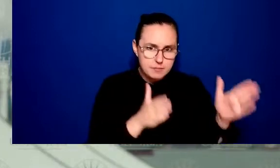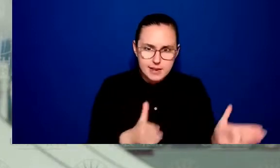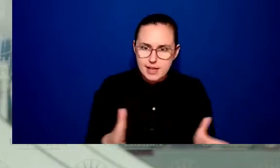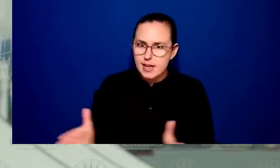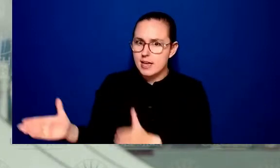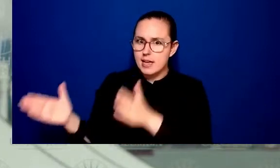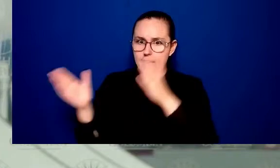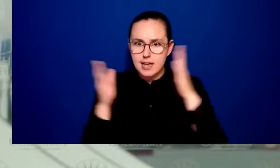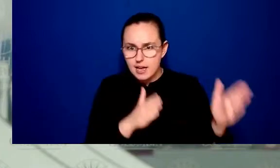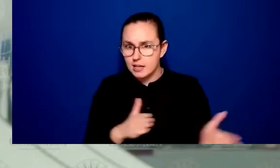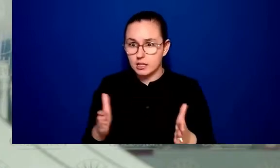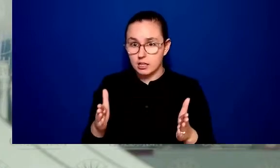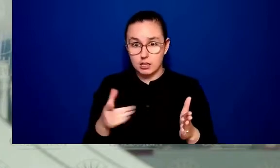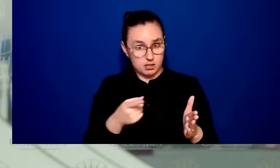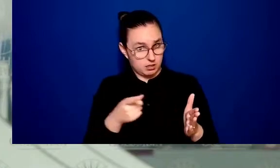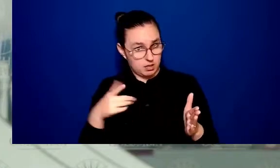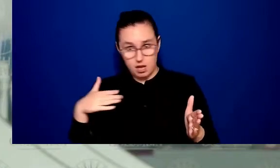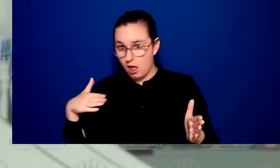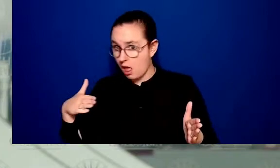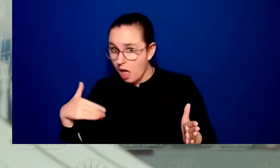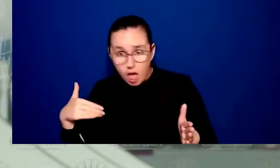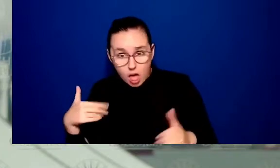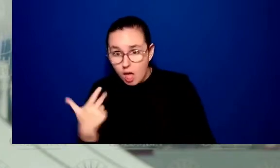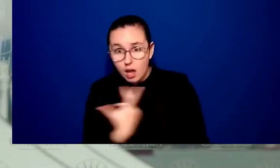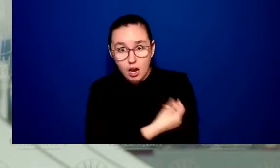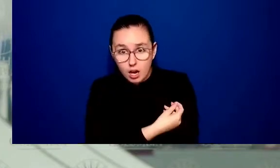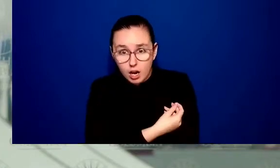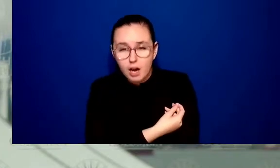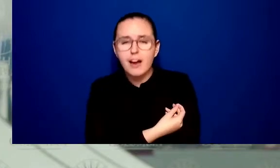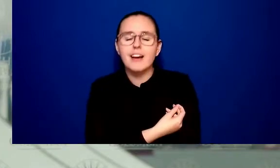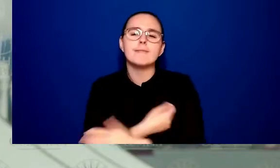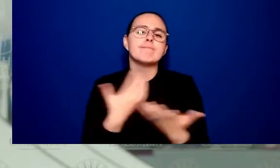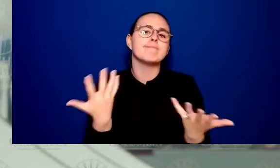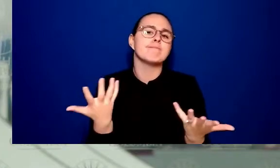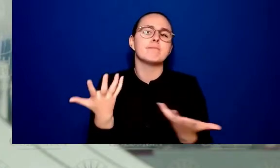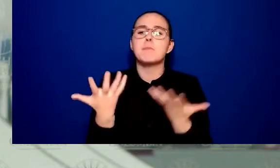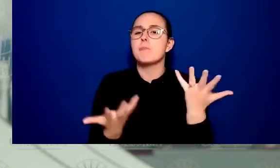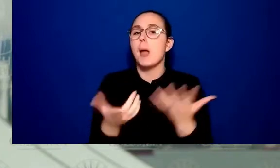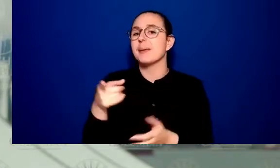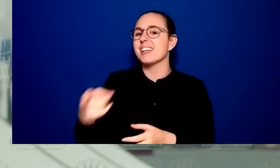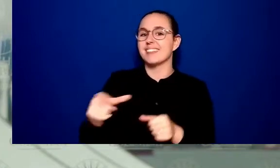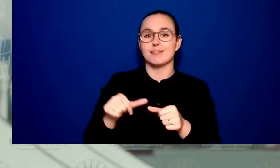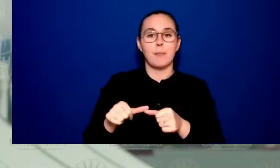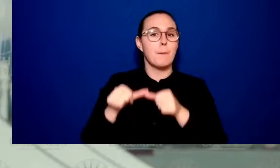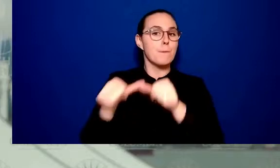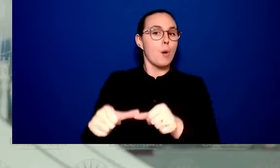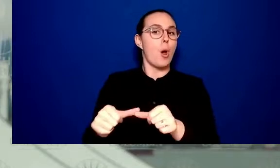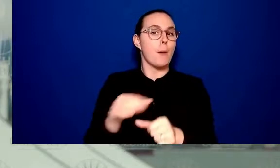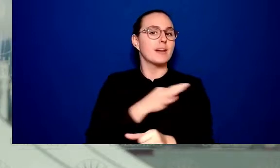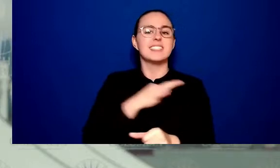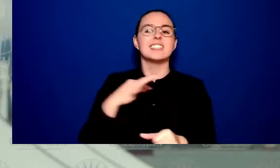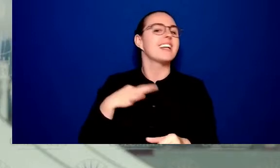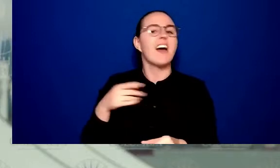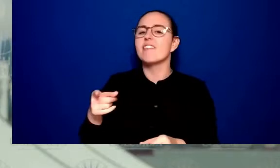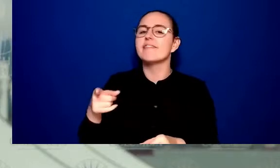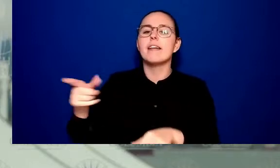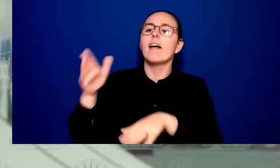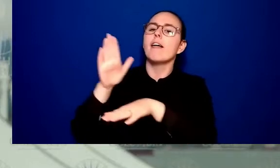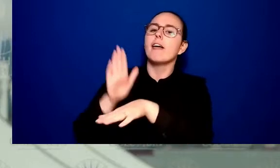the systems. A significant number of those are casuals and not scheduled to work these weeks, but adjustments have